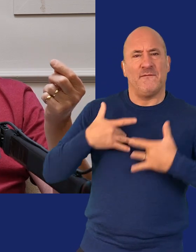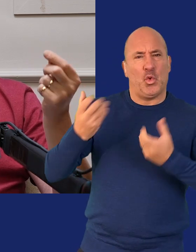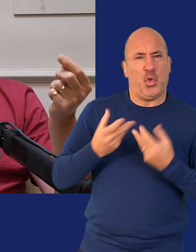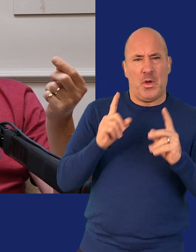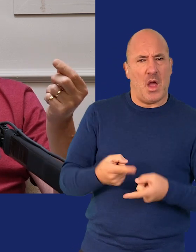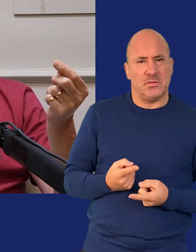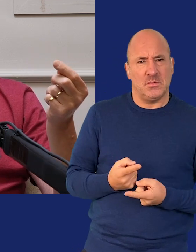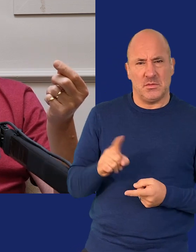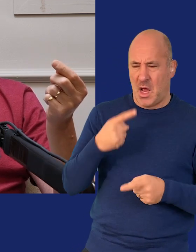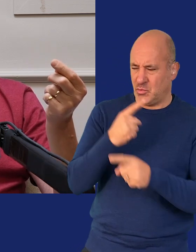And I thought, well, why did I say that?